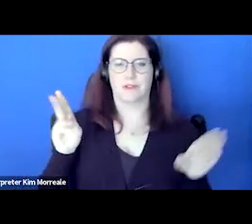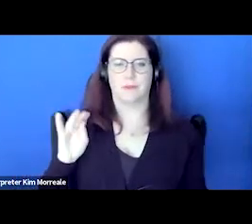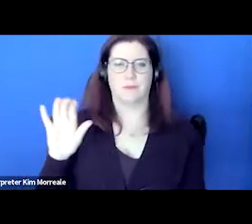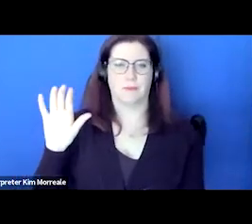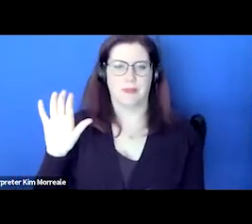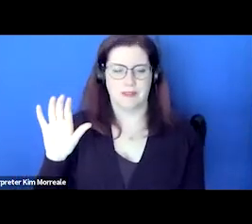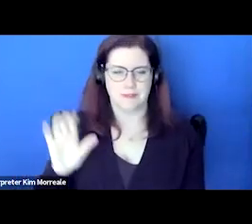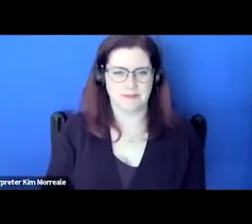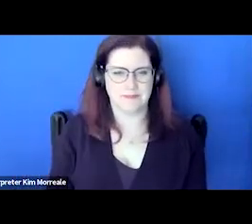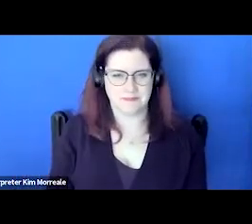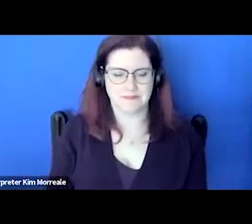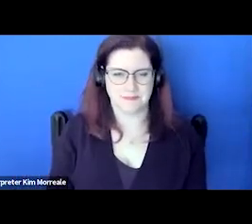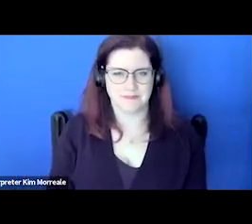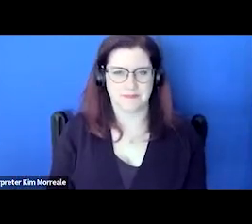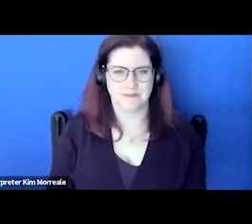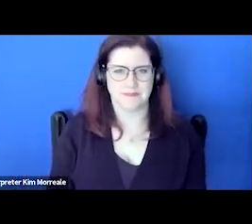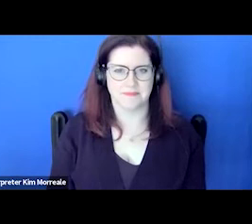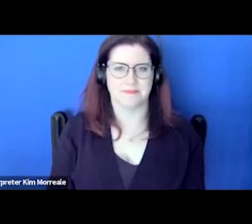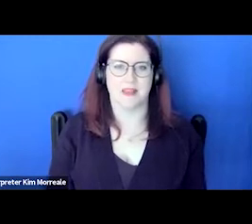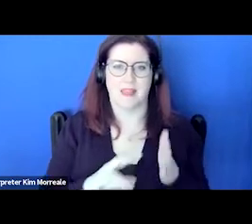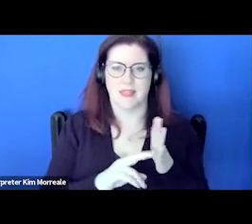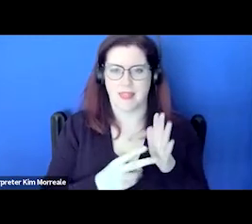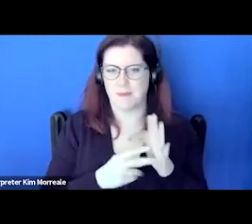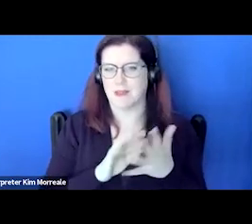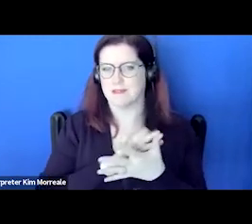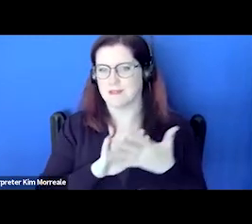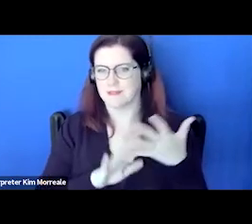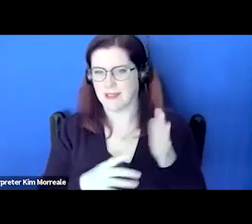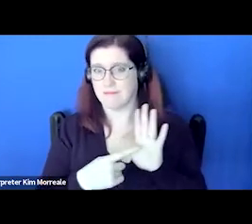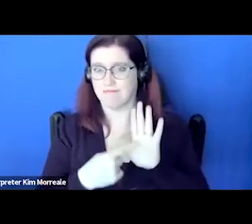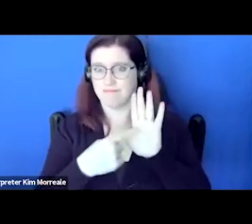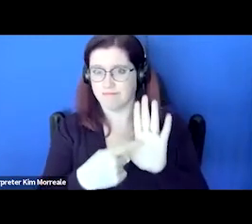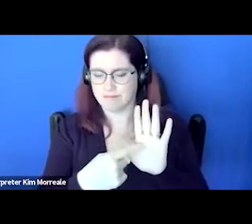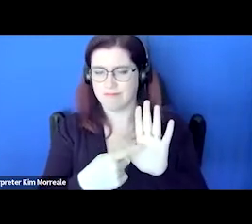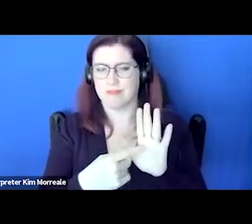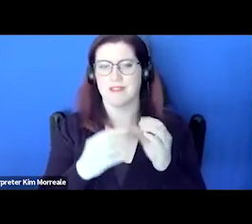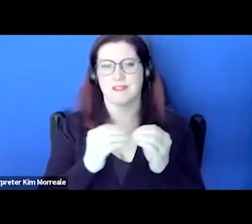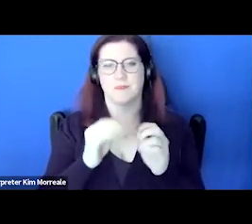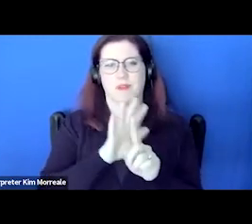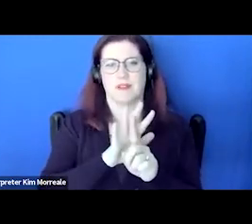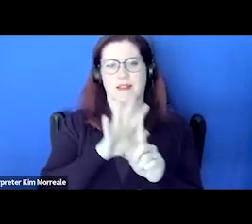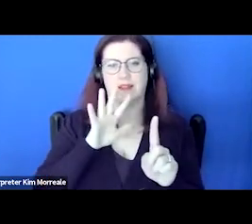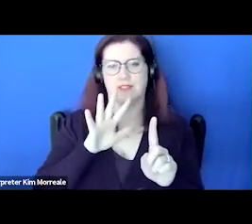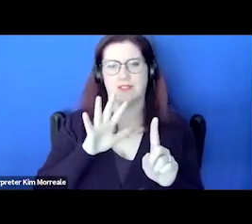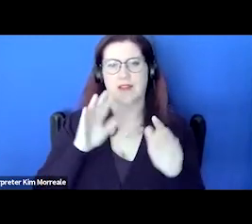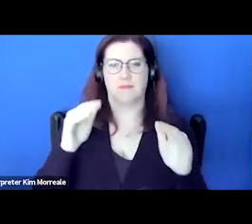that then feeds into further alienation and marginalization of our people